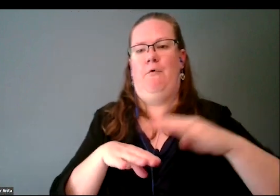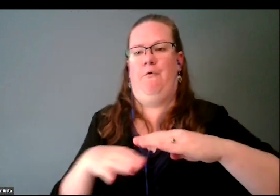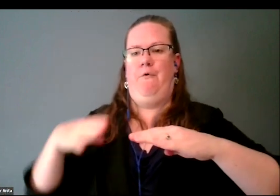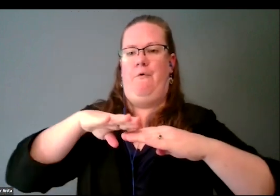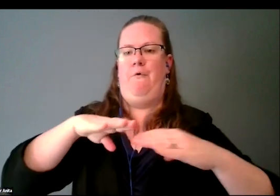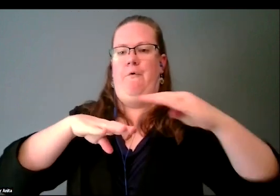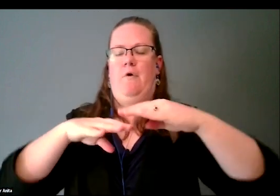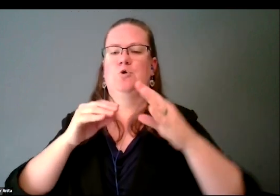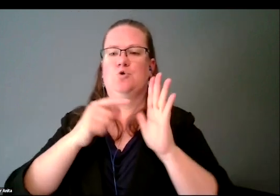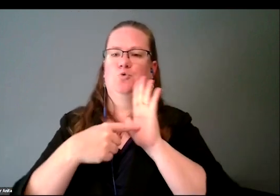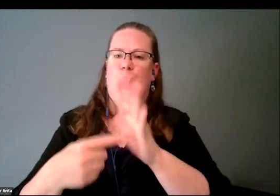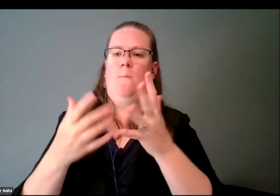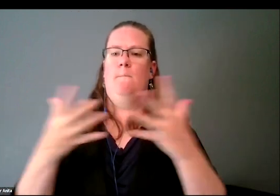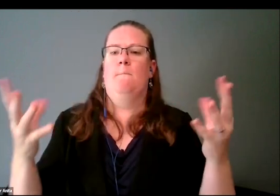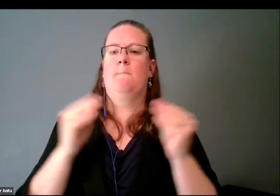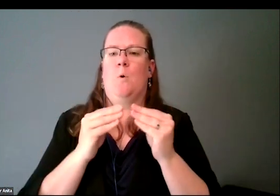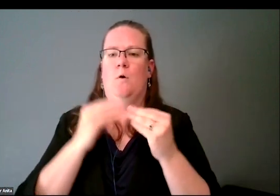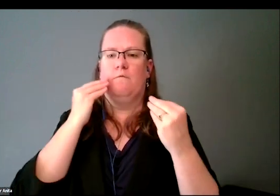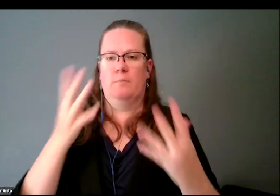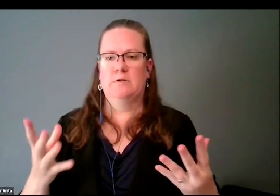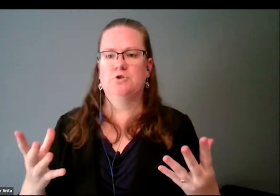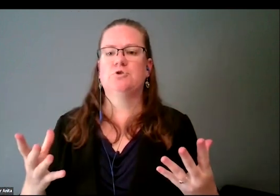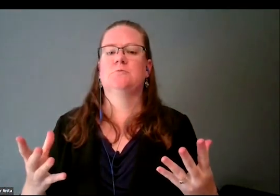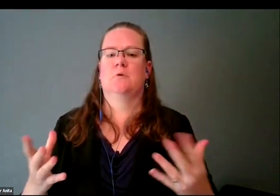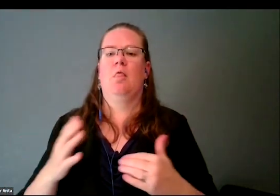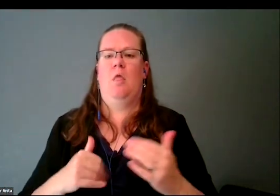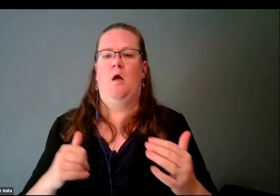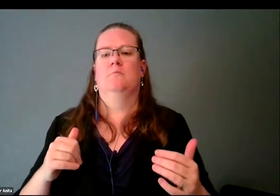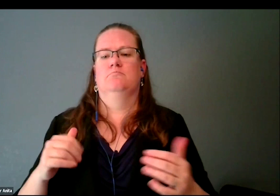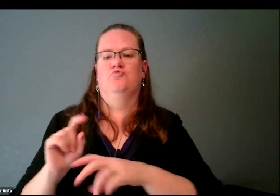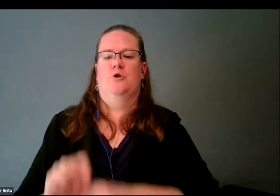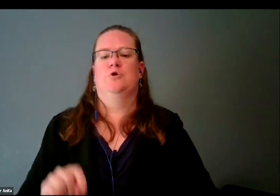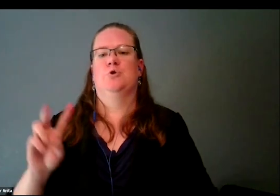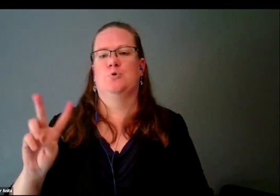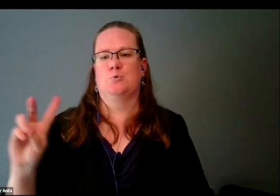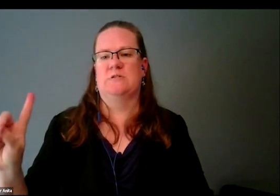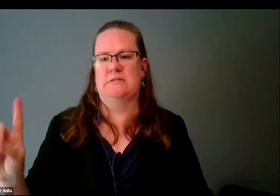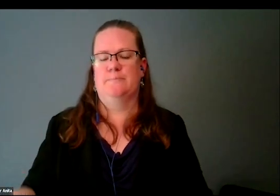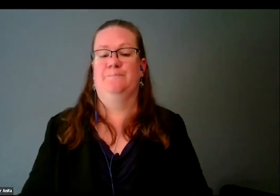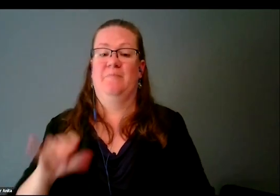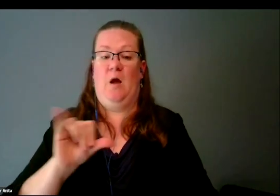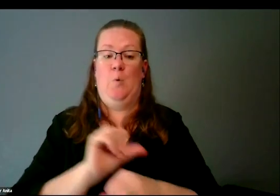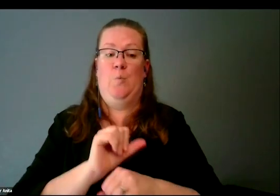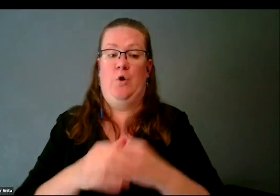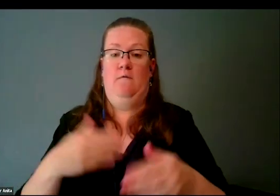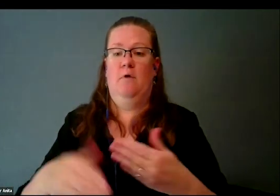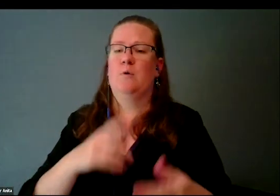than you'd be able to fit in a traditional 2D graphic. This workflow is really similar to the traditional graphic style